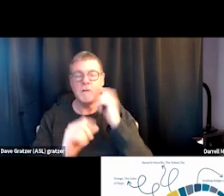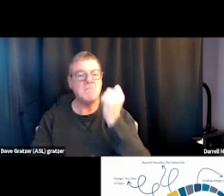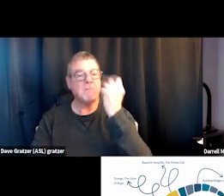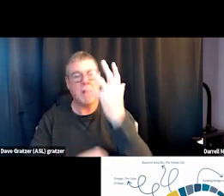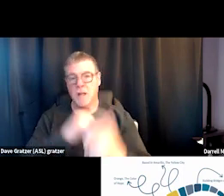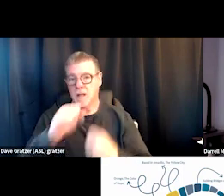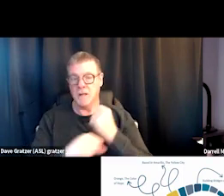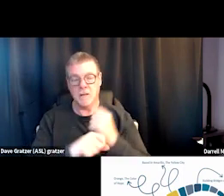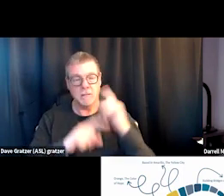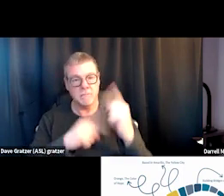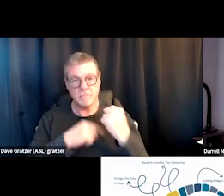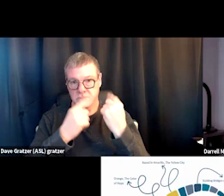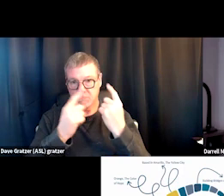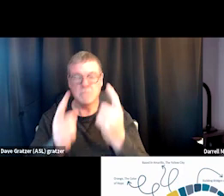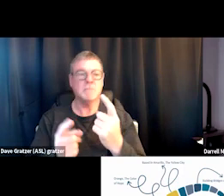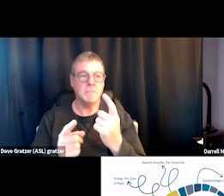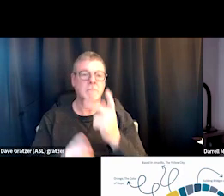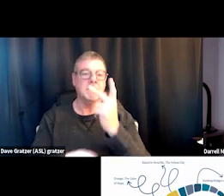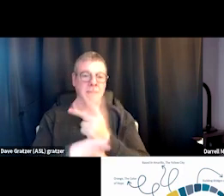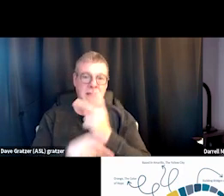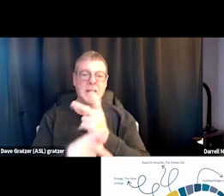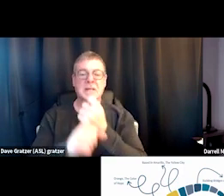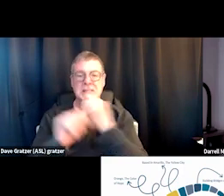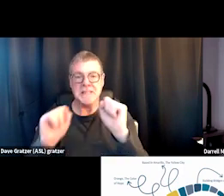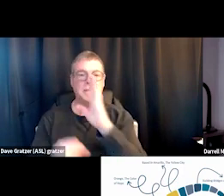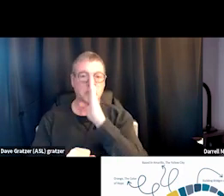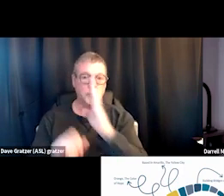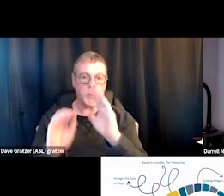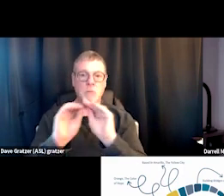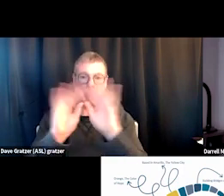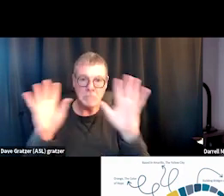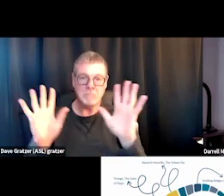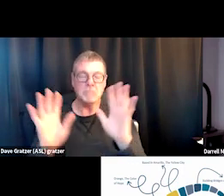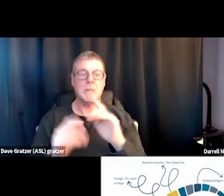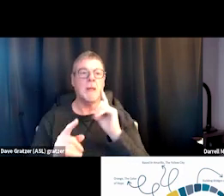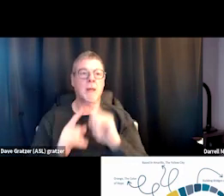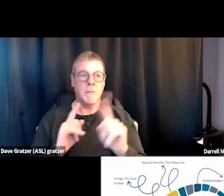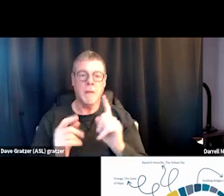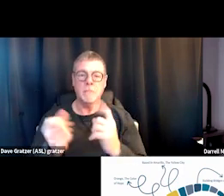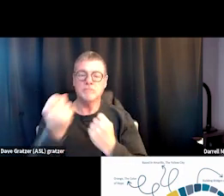where we were just offering the safe, sober environment, and really offering informal recovery support services